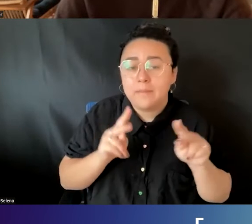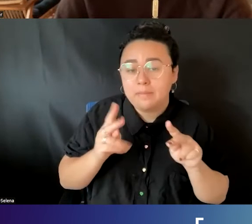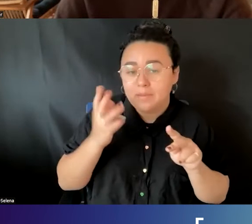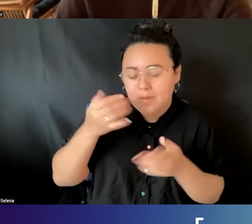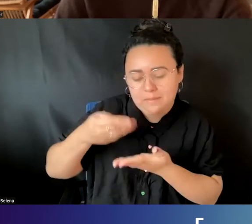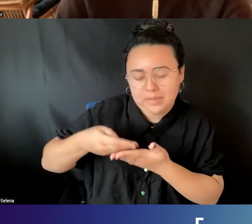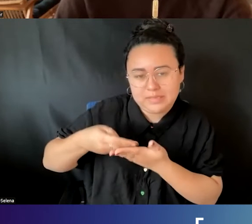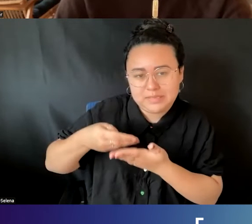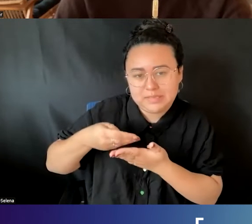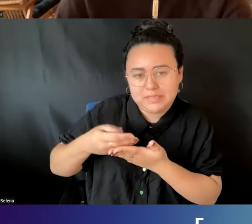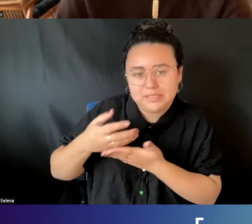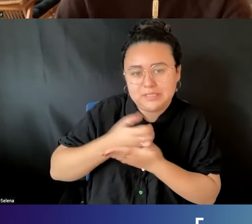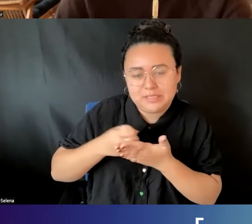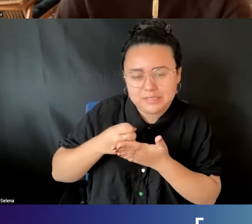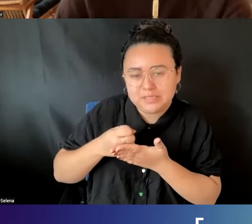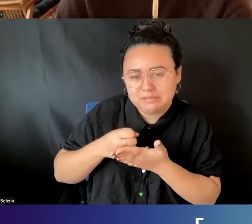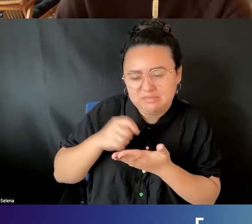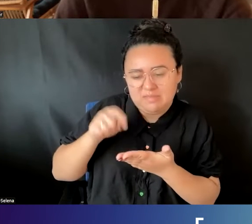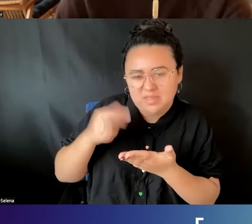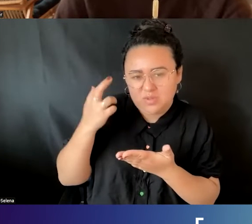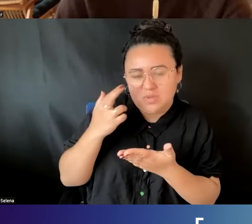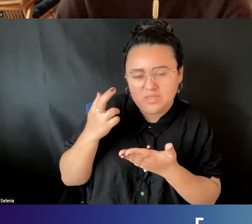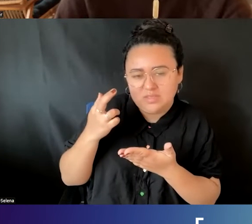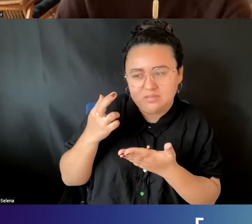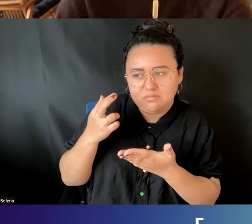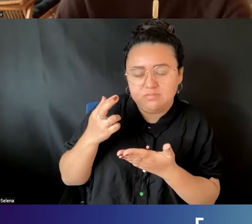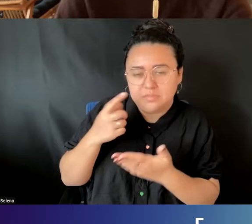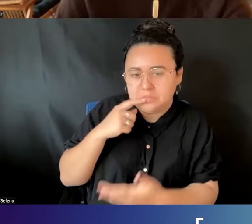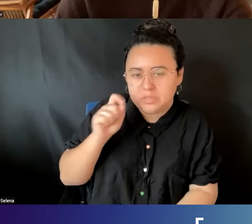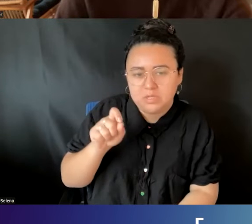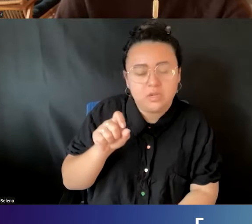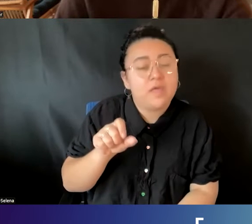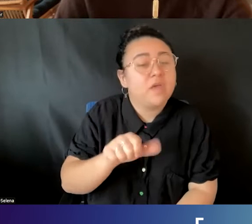and then all the other stuff. And that is a real inverse of priorities for us. So